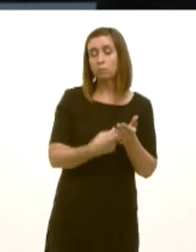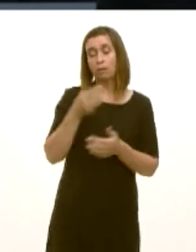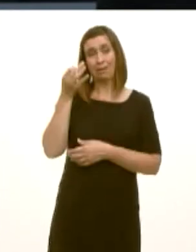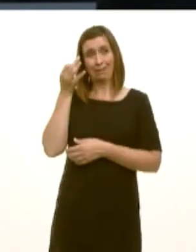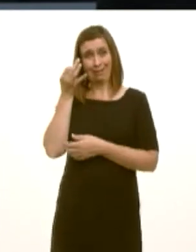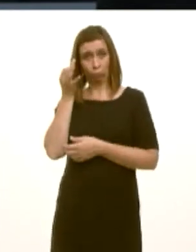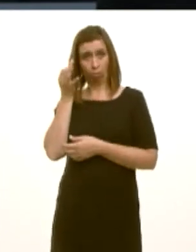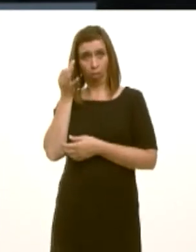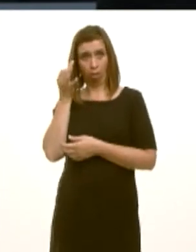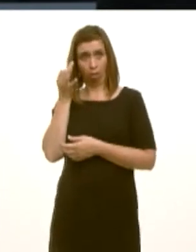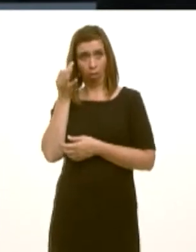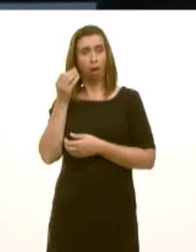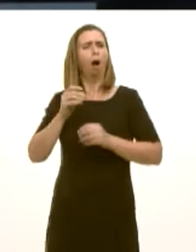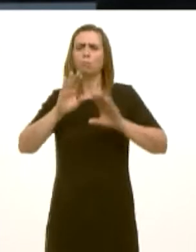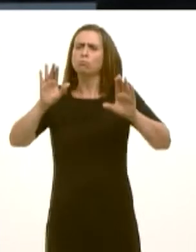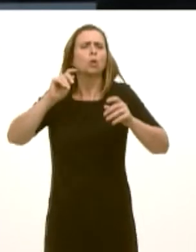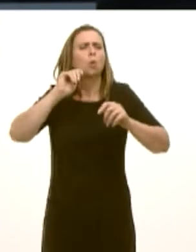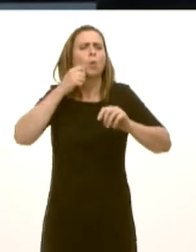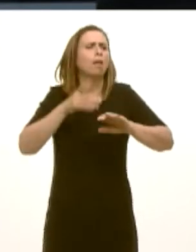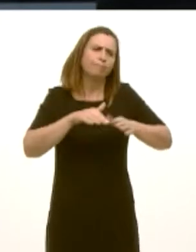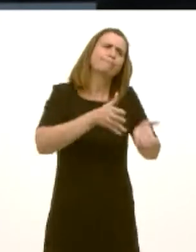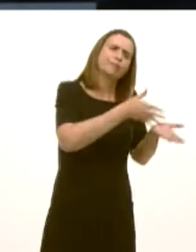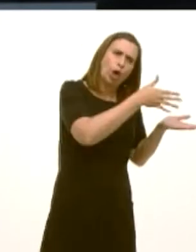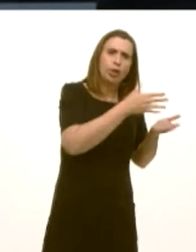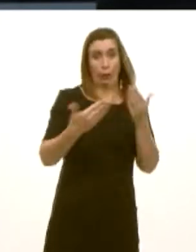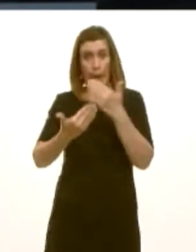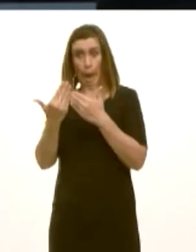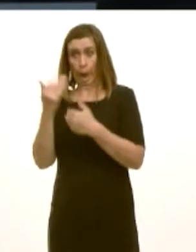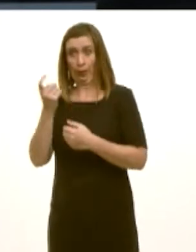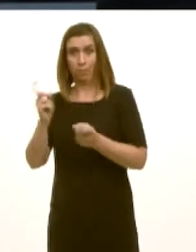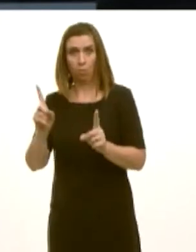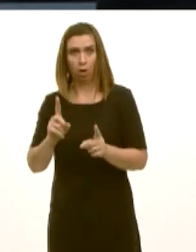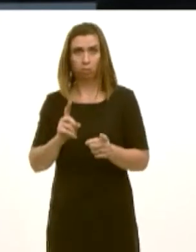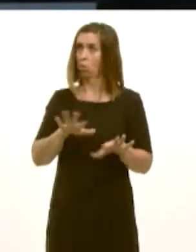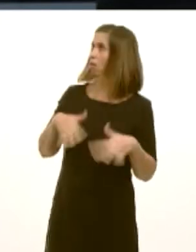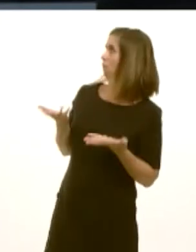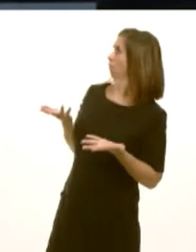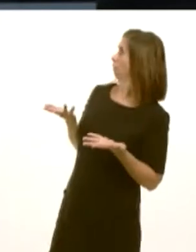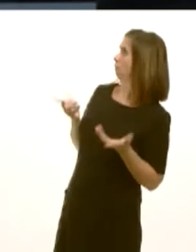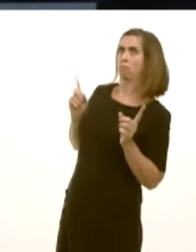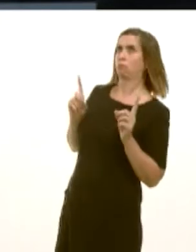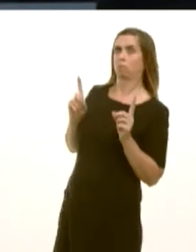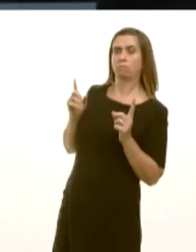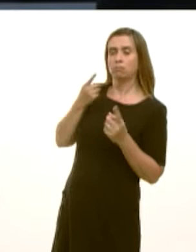seem to be coming forward with alternative provision that parents can rely on and which those staff may well be transferred to.